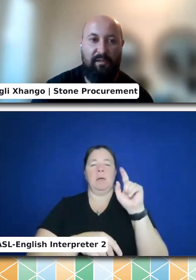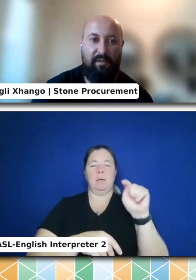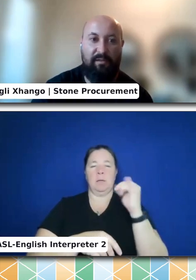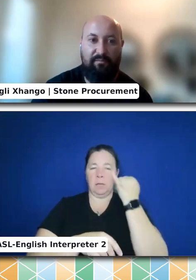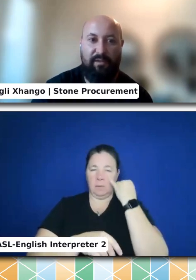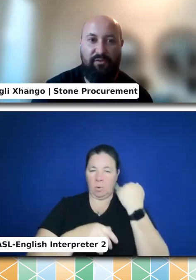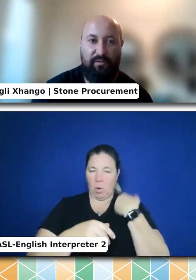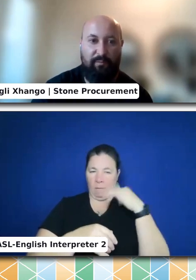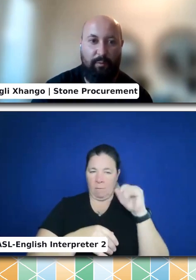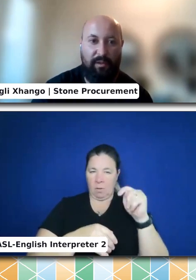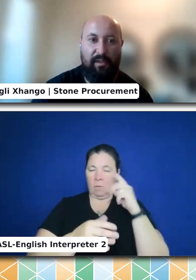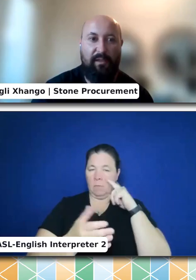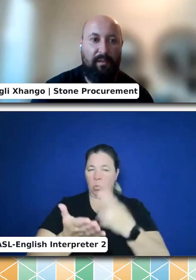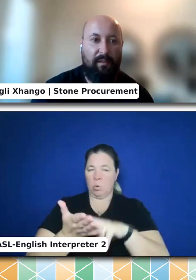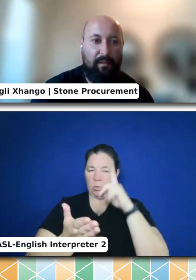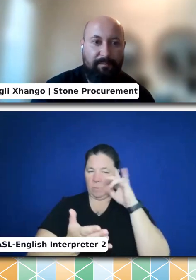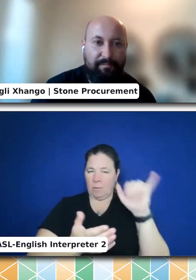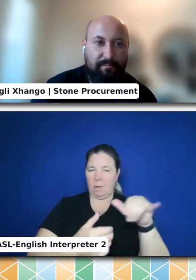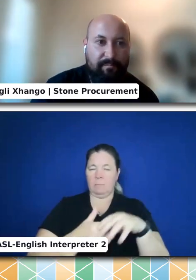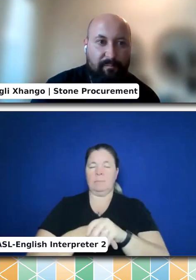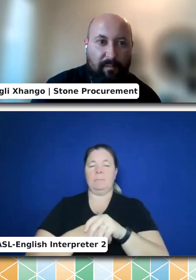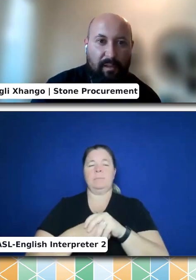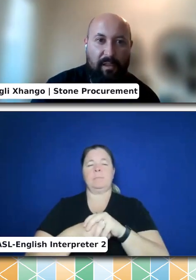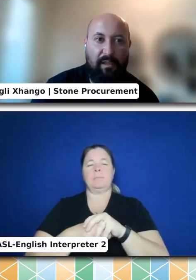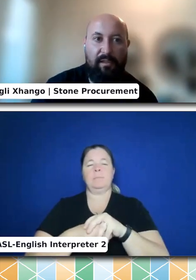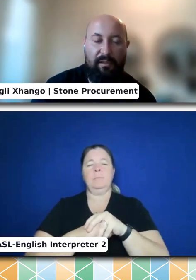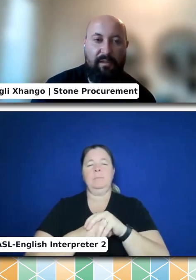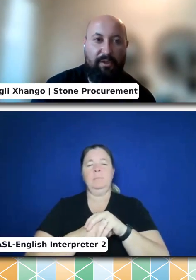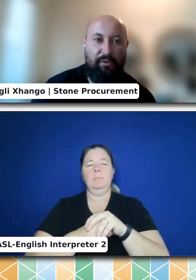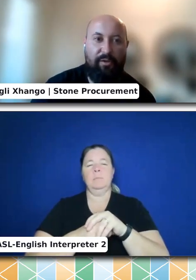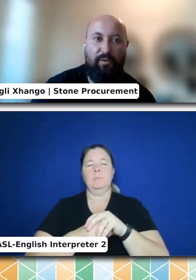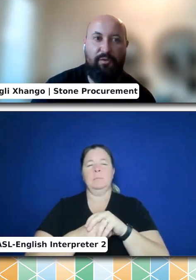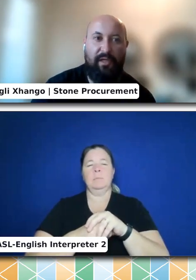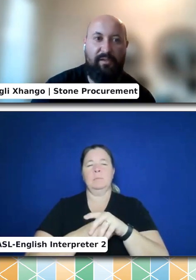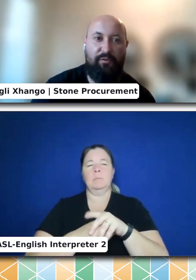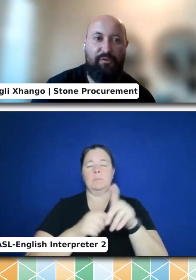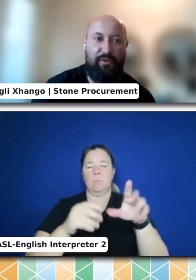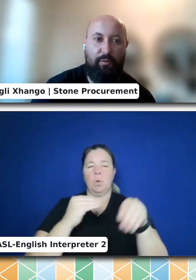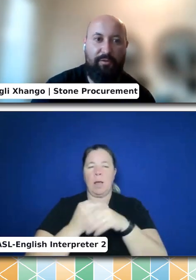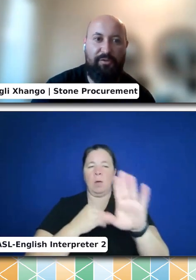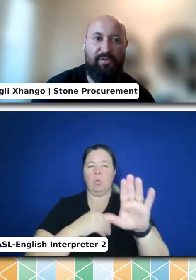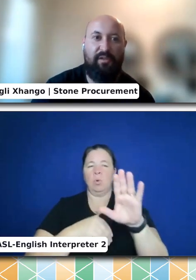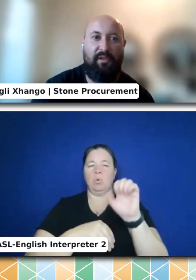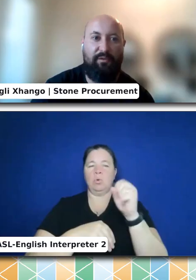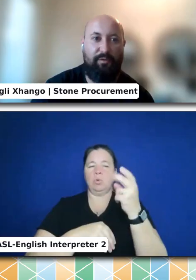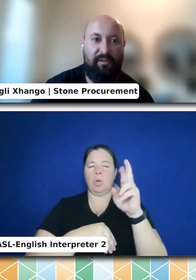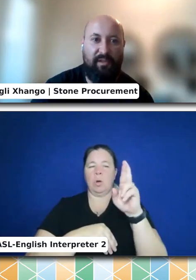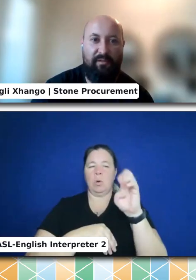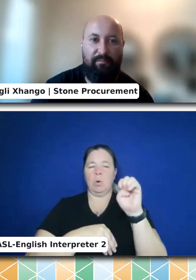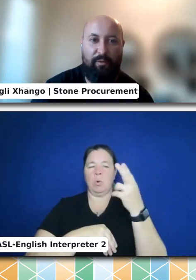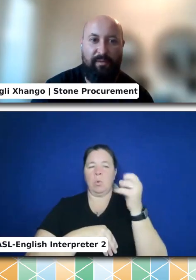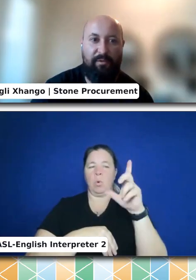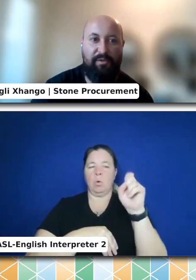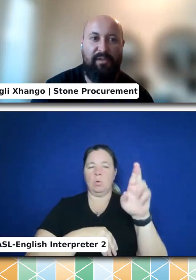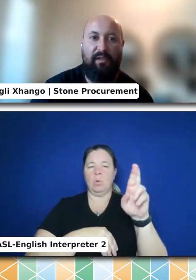Are registered for it. Uh, here you can also add in your shareholders, your executive board members.